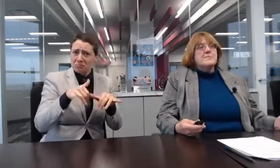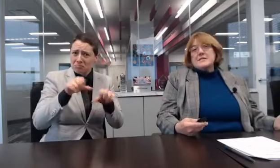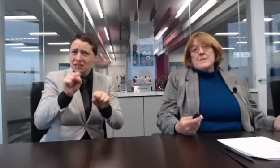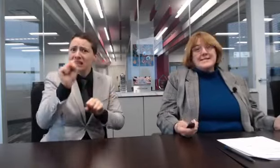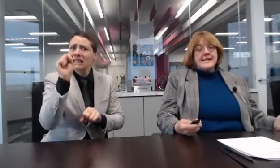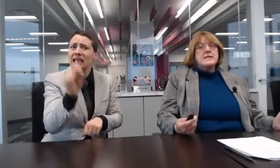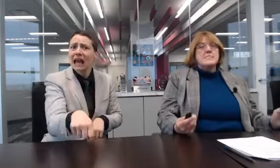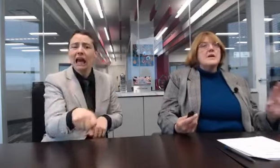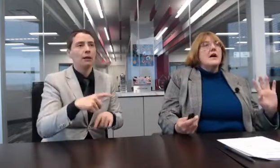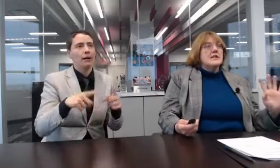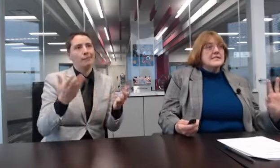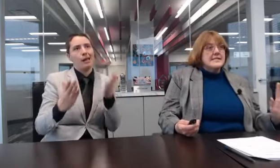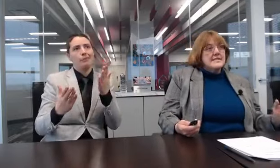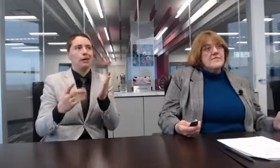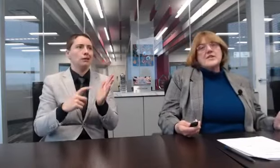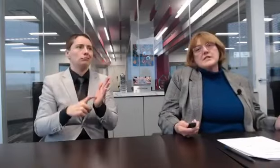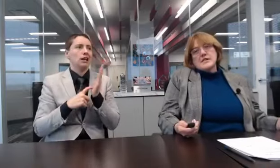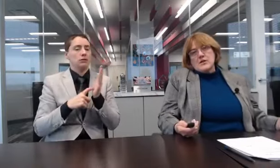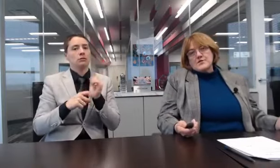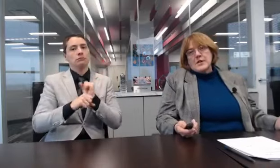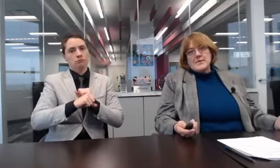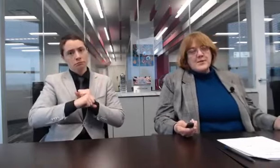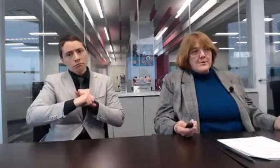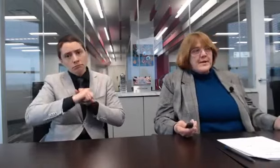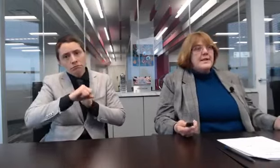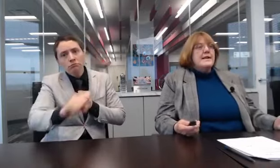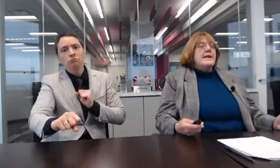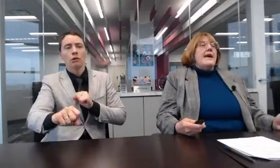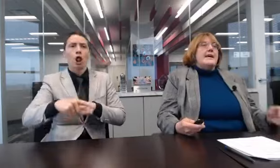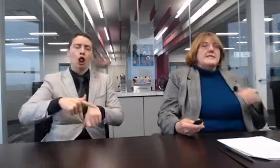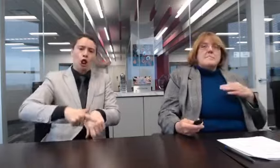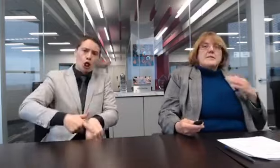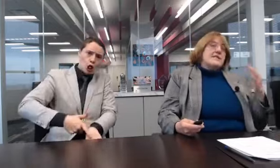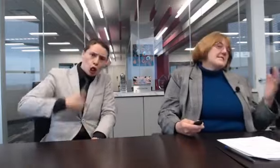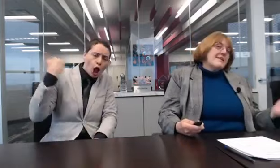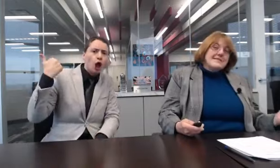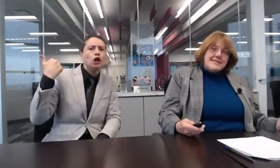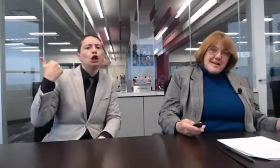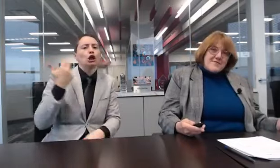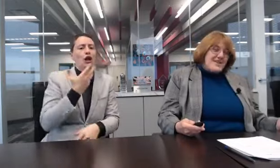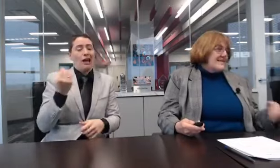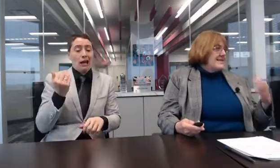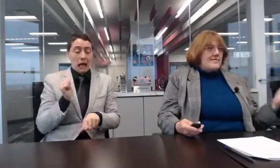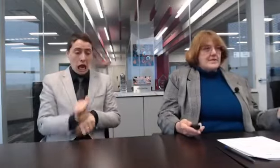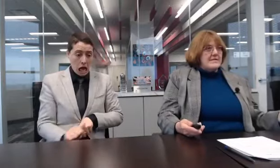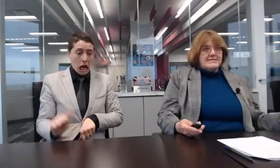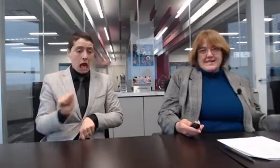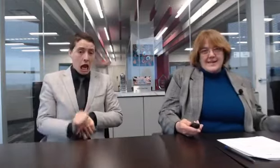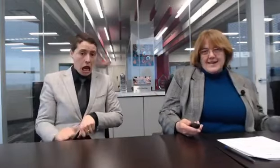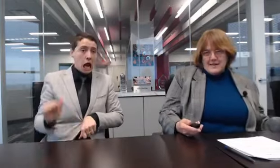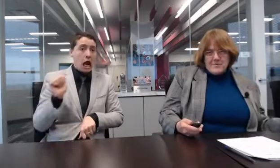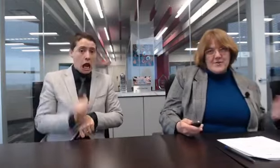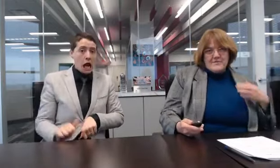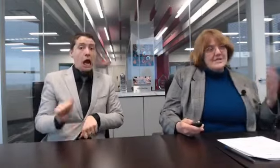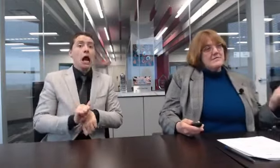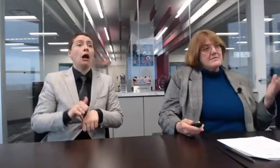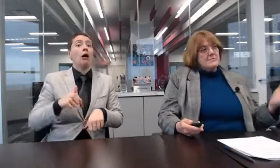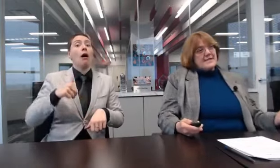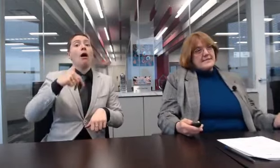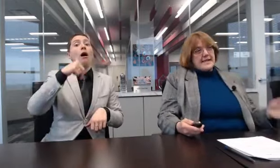but it might take them a significantly longer time to do it and they may be exhausted after that and have to take a nap or you know the rest of the day